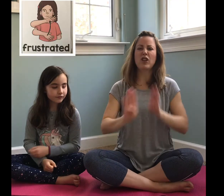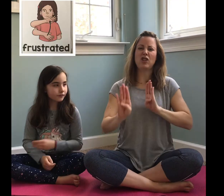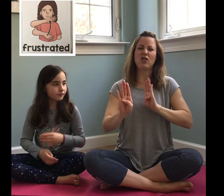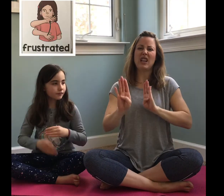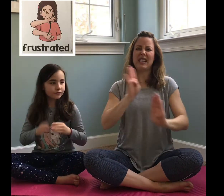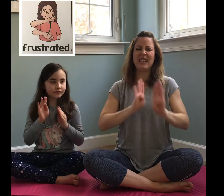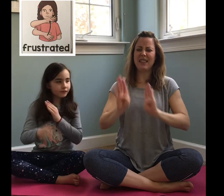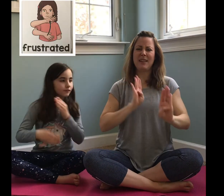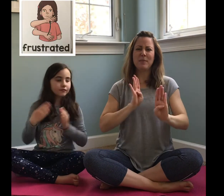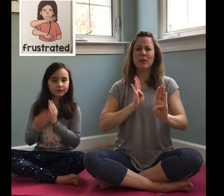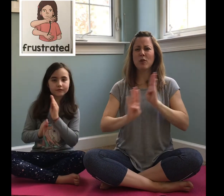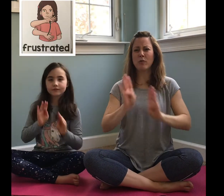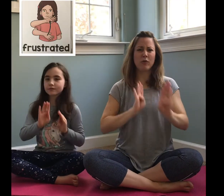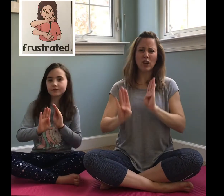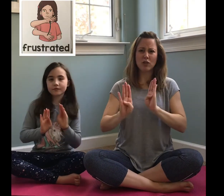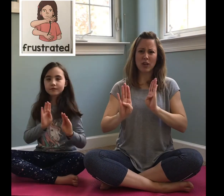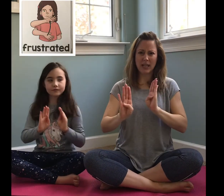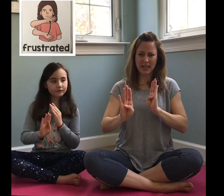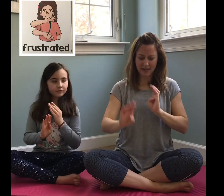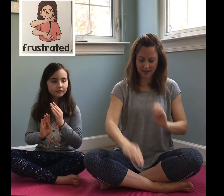Frustrated, I'm so frustrated